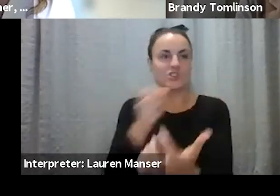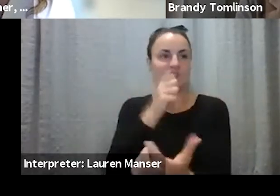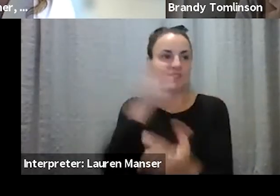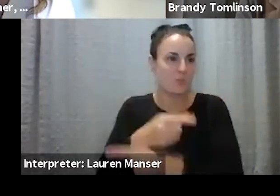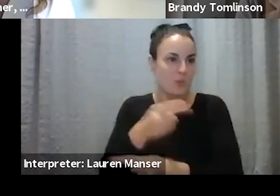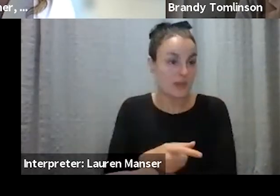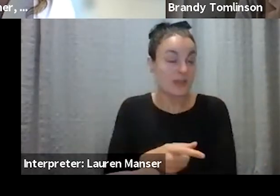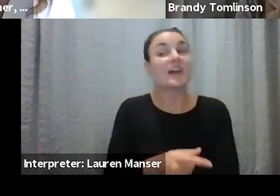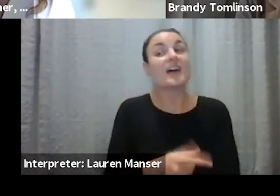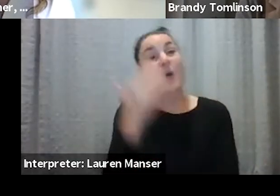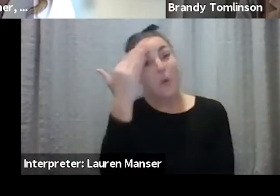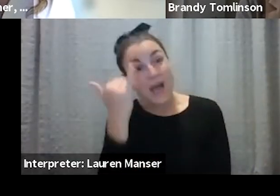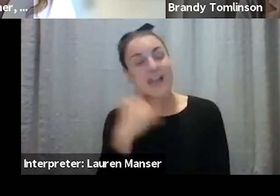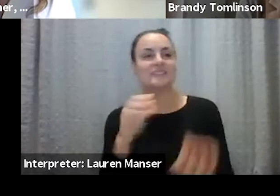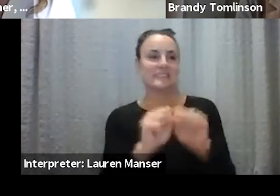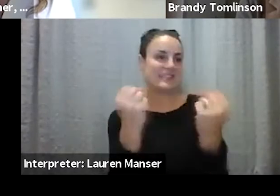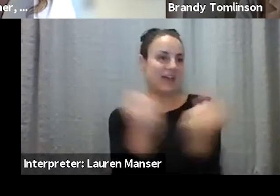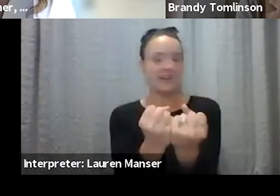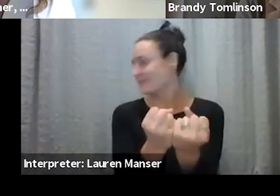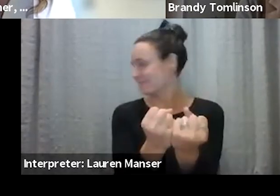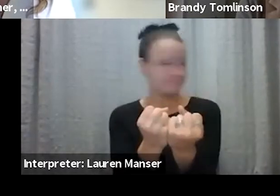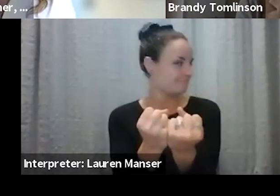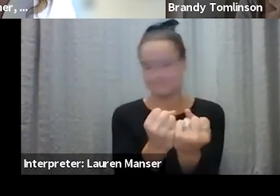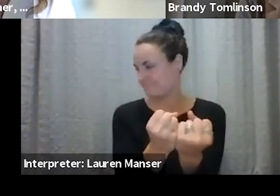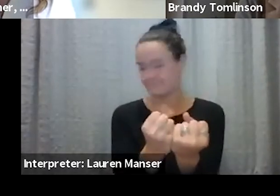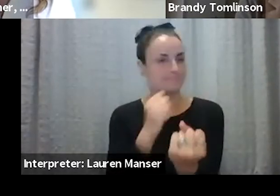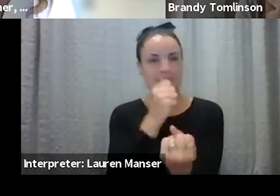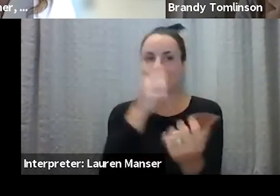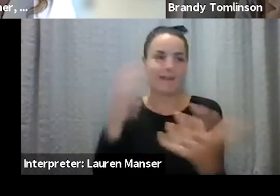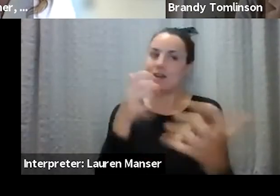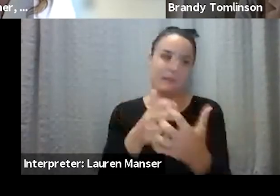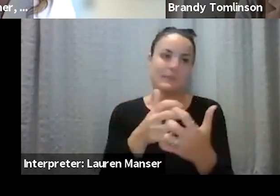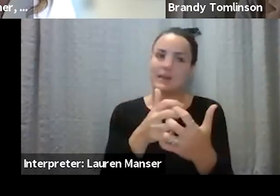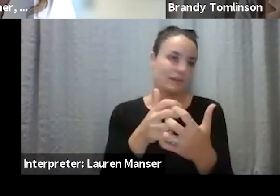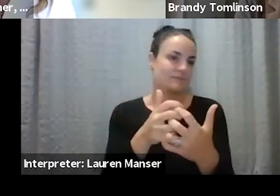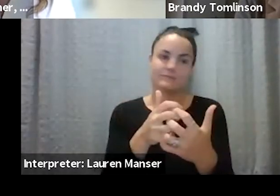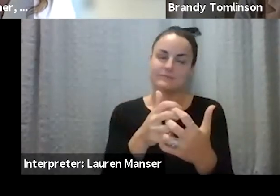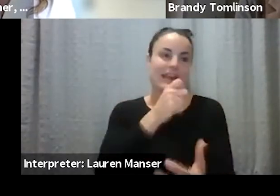when it comes to accommodating individuals with disabilities in the workplace and beyond.